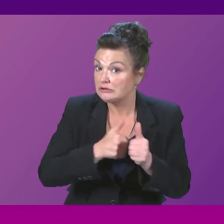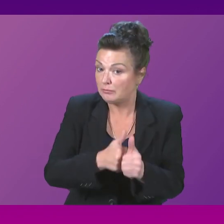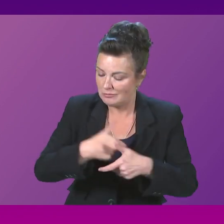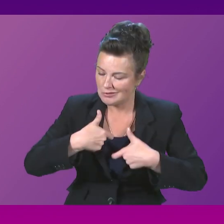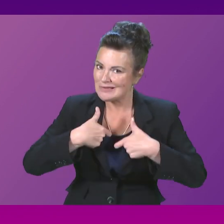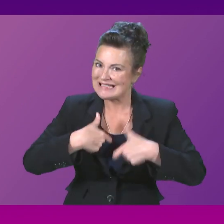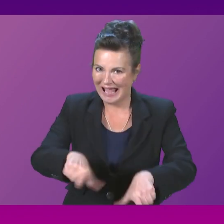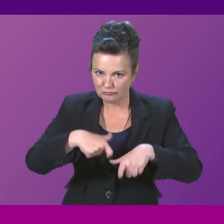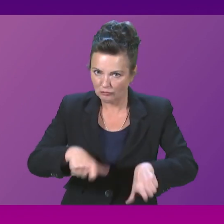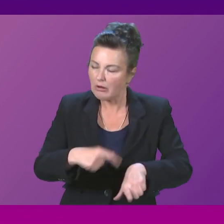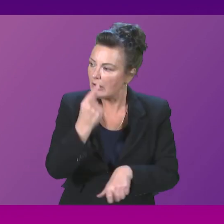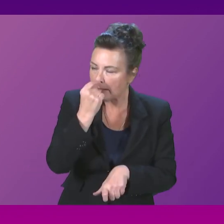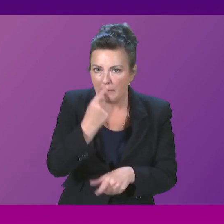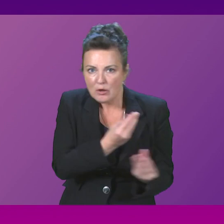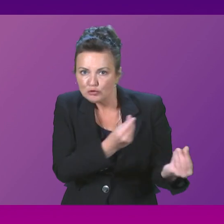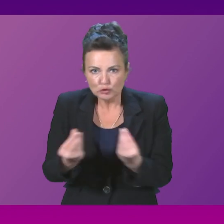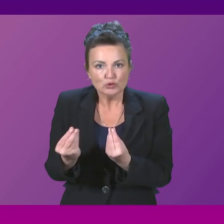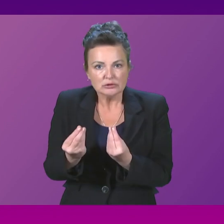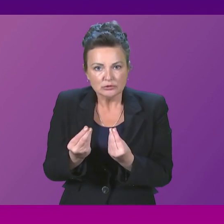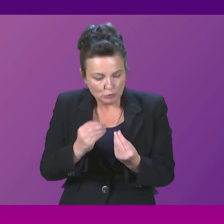the capacity and capability of the sector.